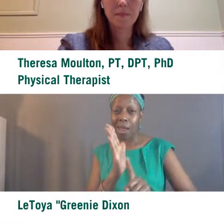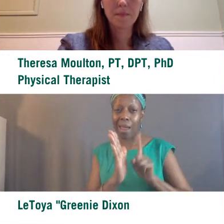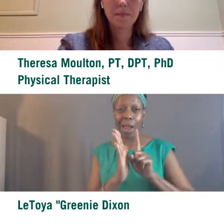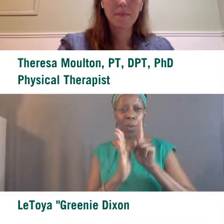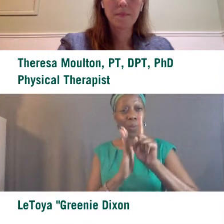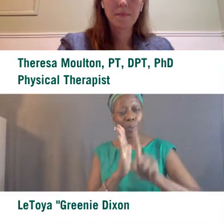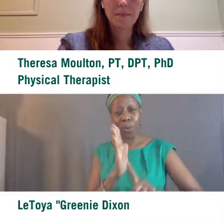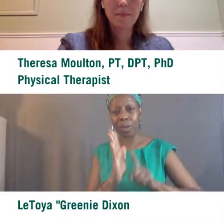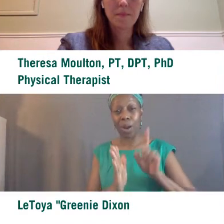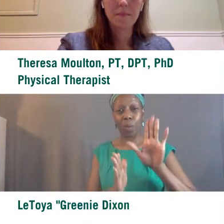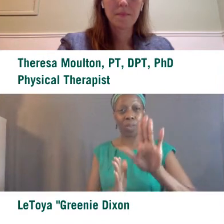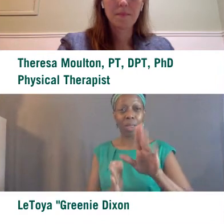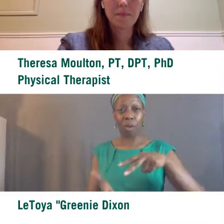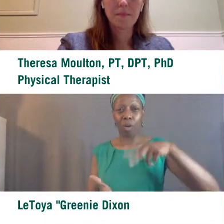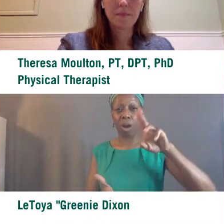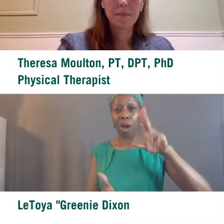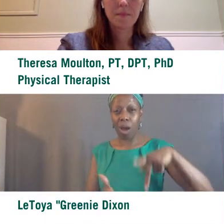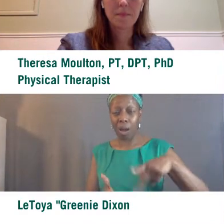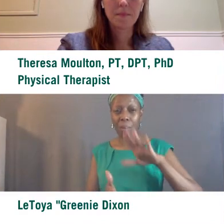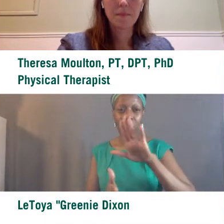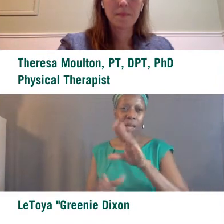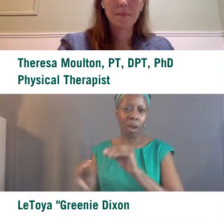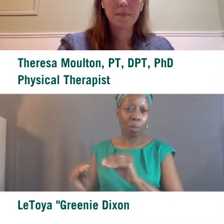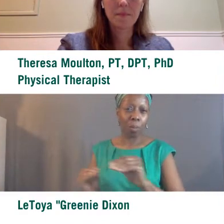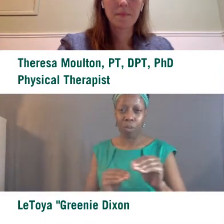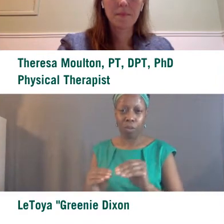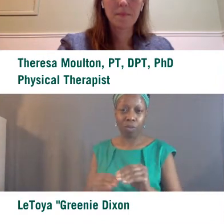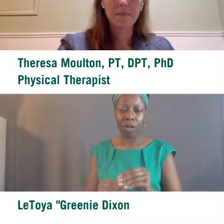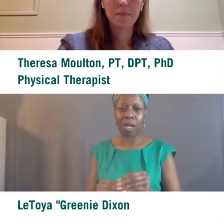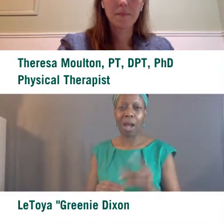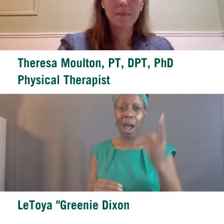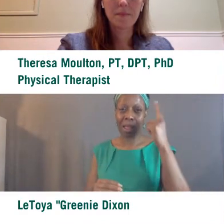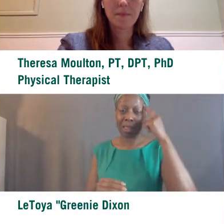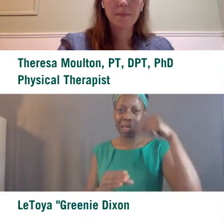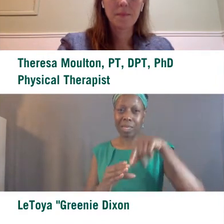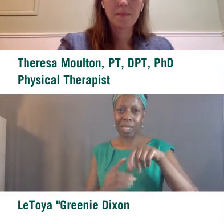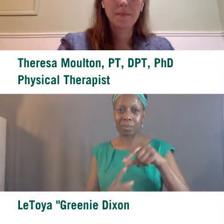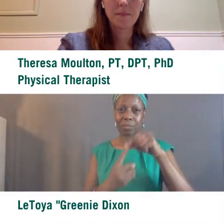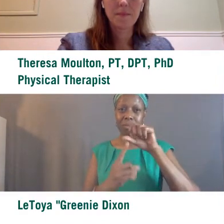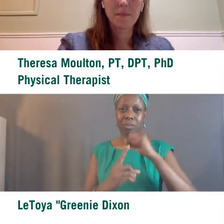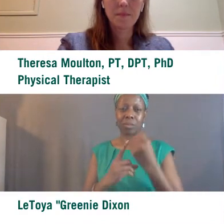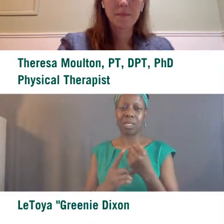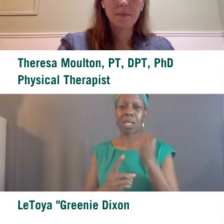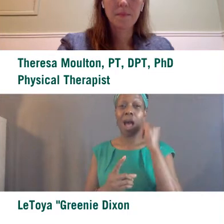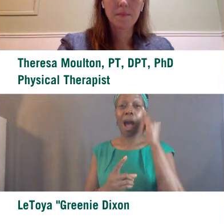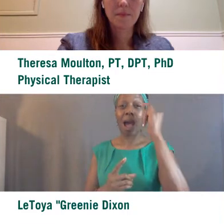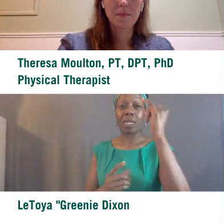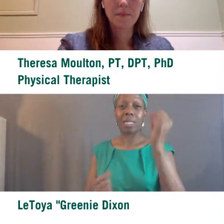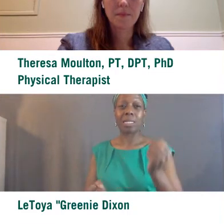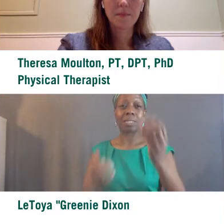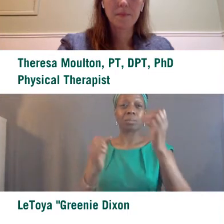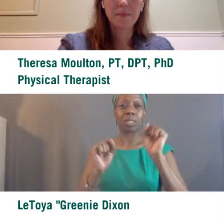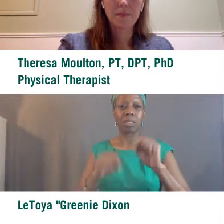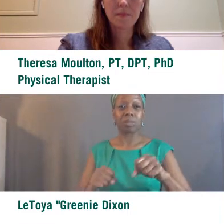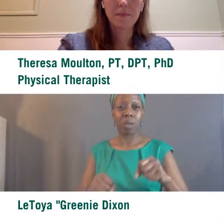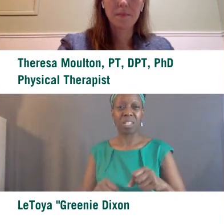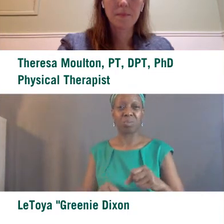And in that case, I think the idea of as much as possible, right after surgery to capitalize on those gains